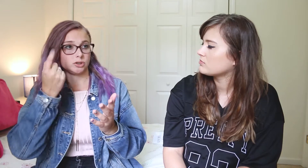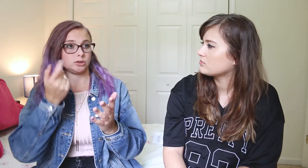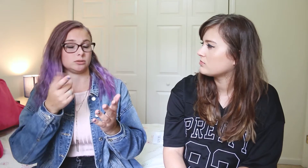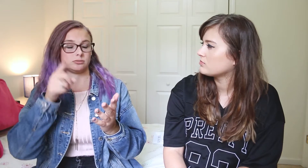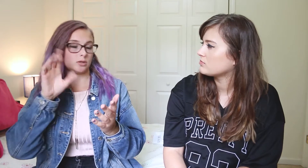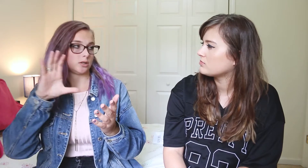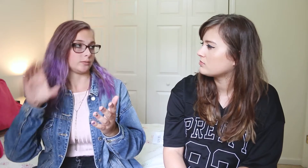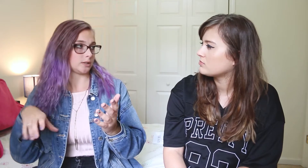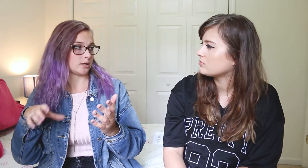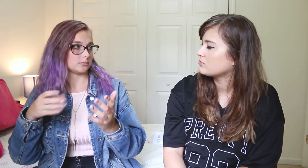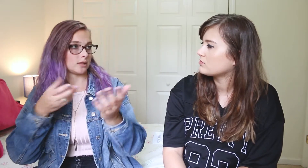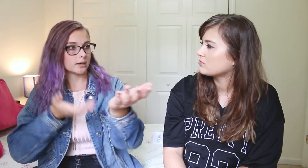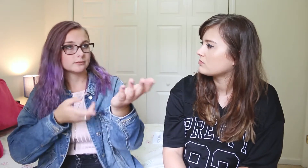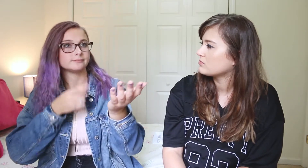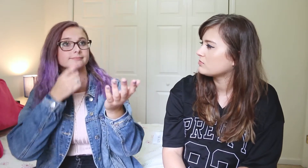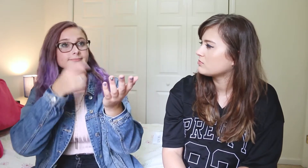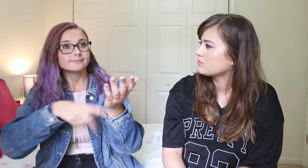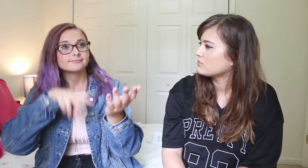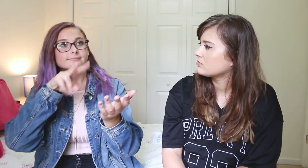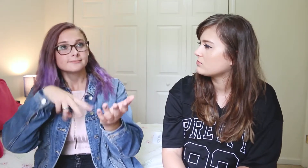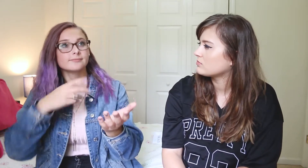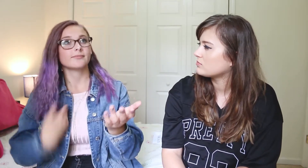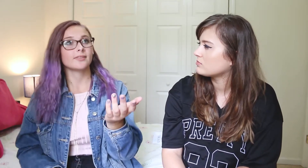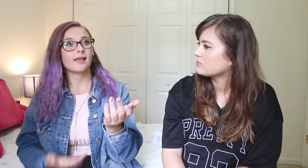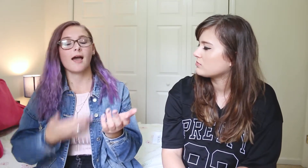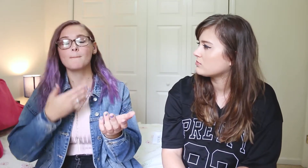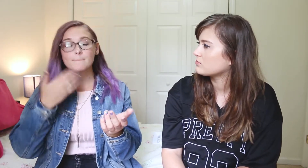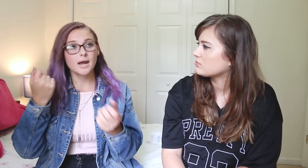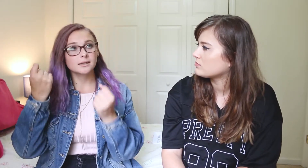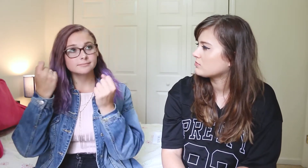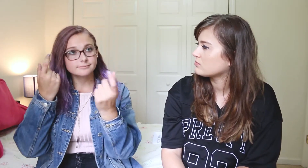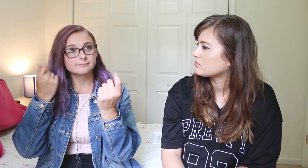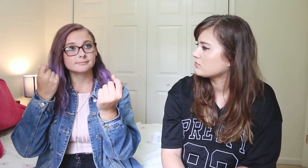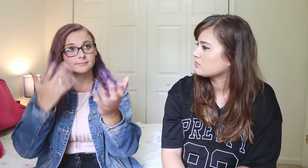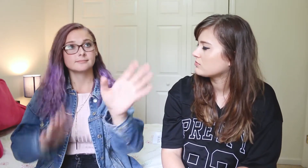but receptively I understood 100(%). Things were better and I could understand.